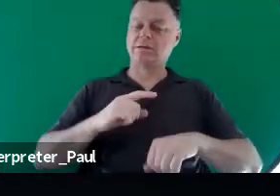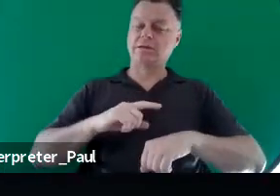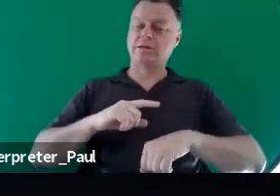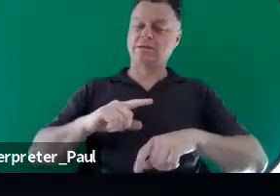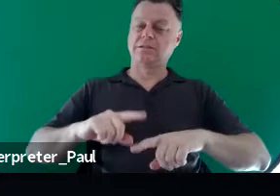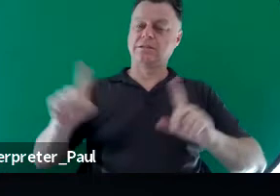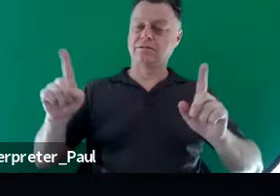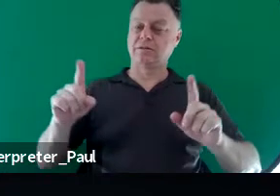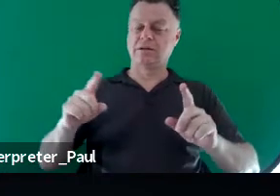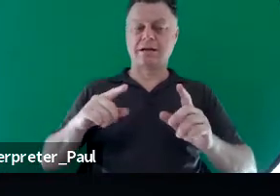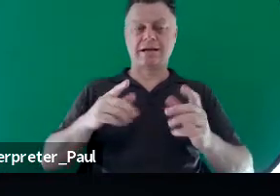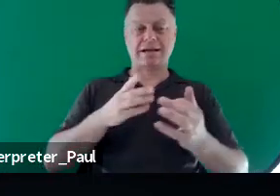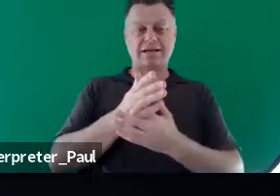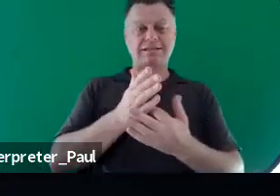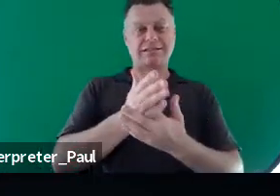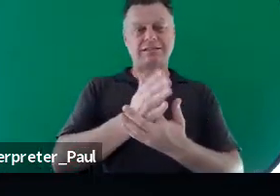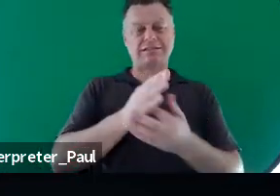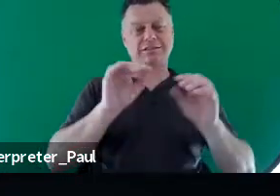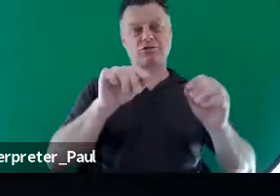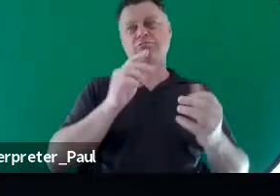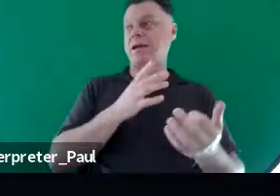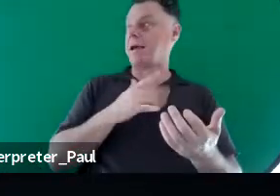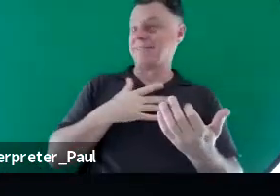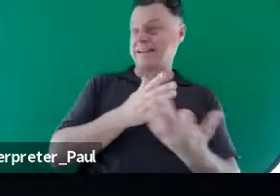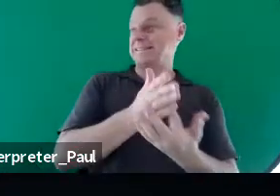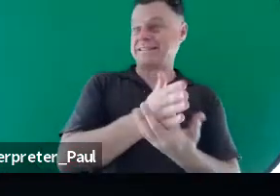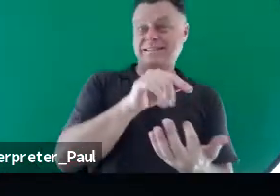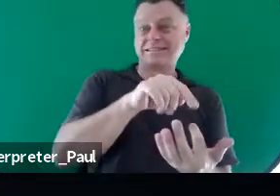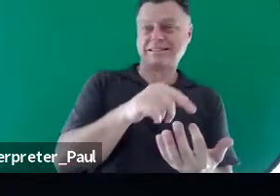access to just education or engagement. Like, what does that look like,